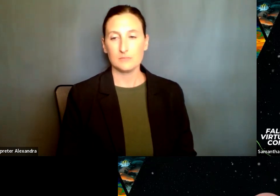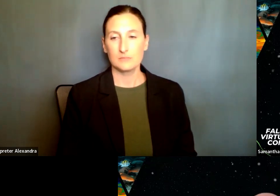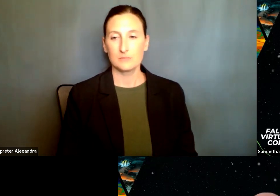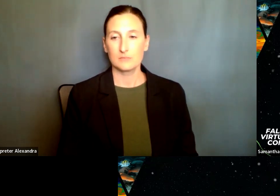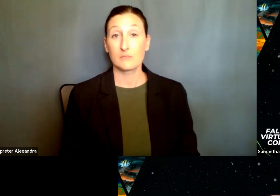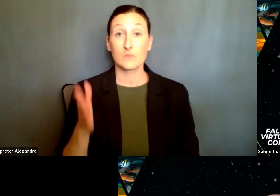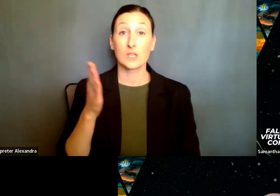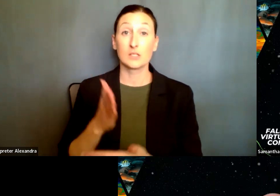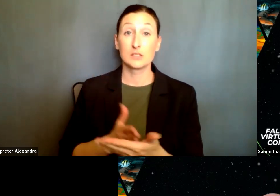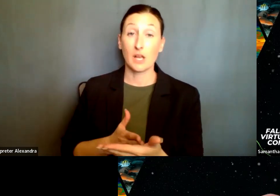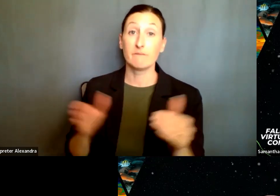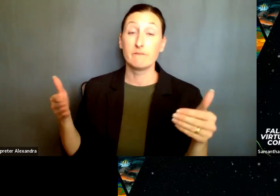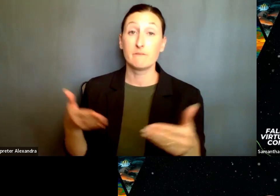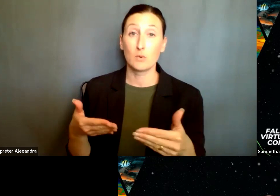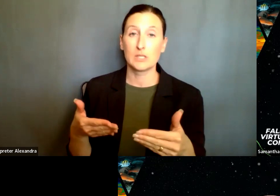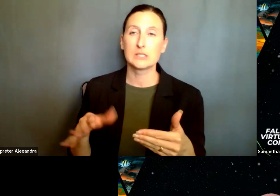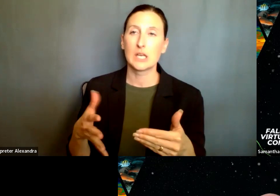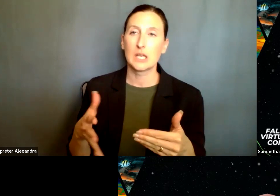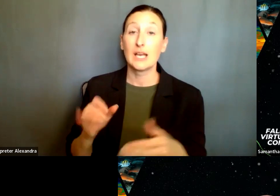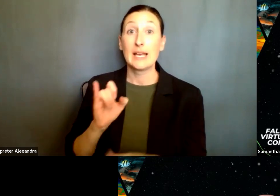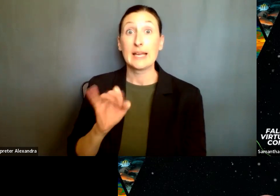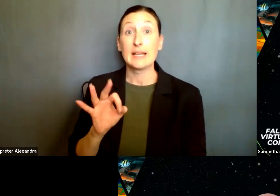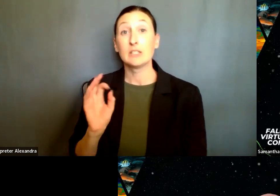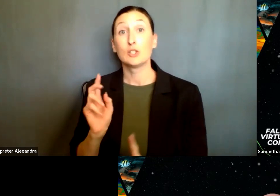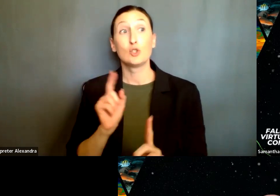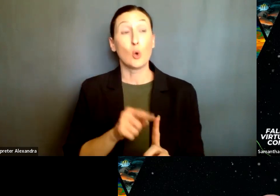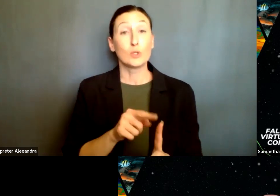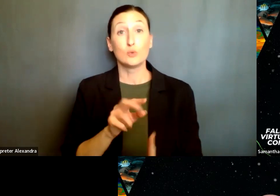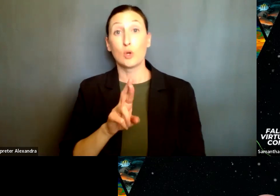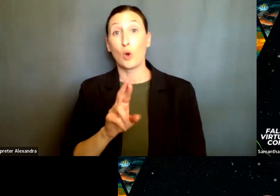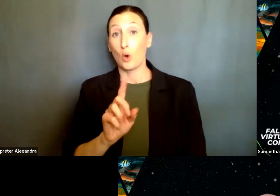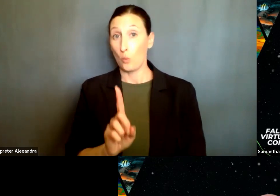If the money is going to an R1, there's going to have to be some justification for it that it meets